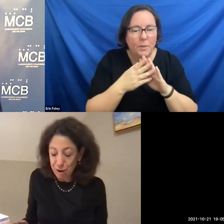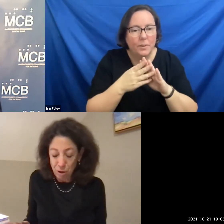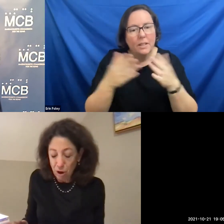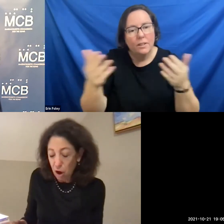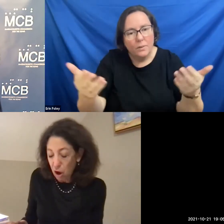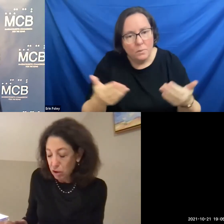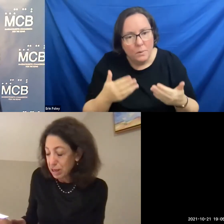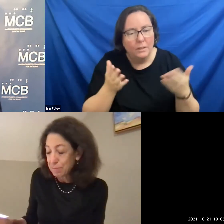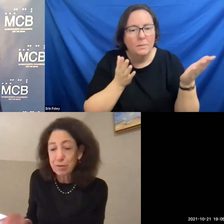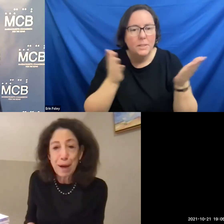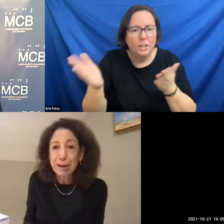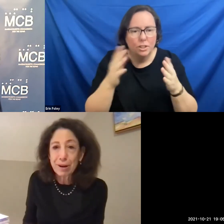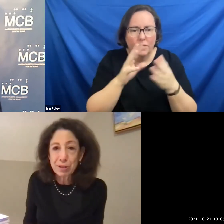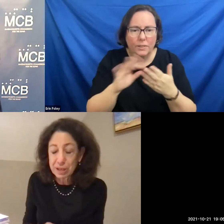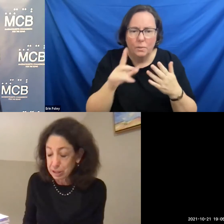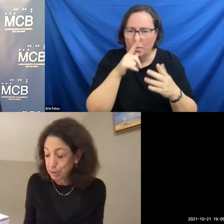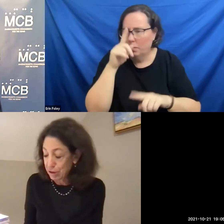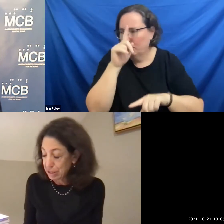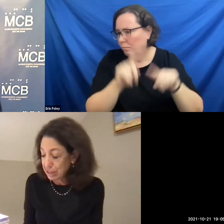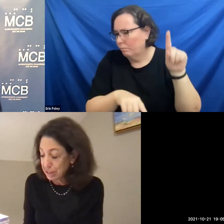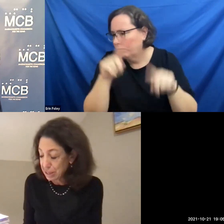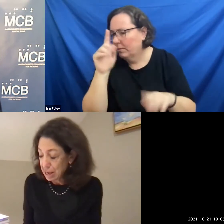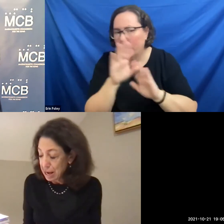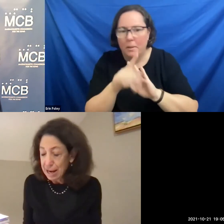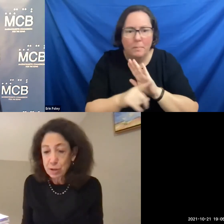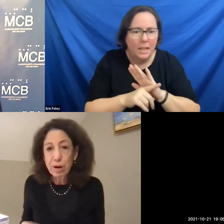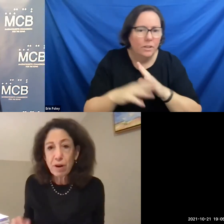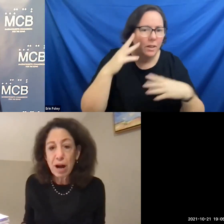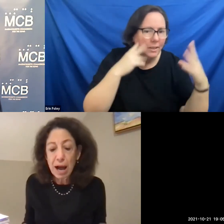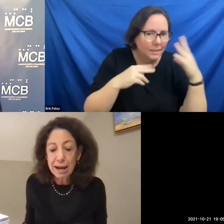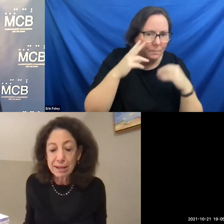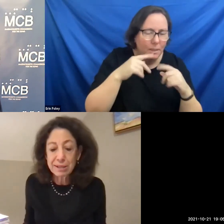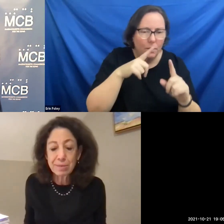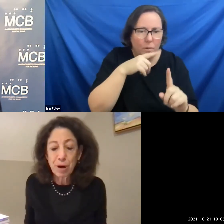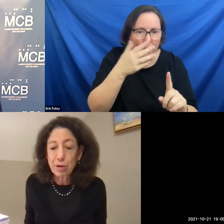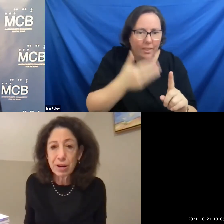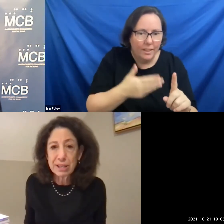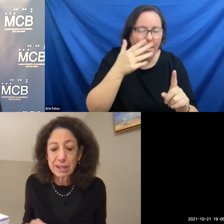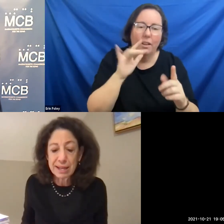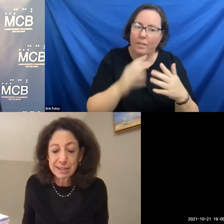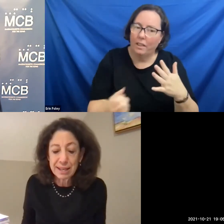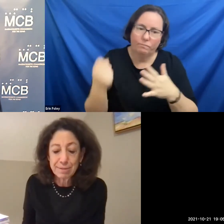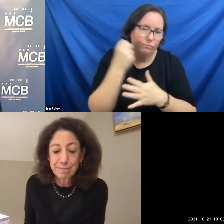of all types of backgrounds and experiences, is one of our highest priorities at Lesley.